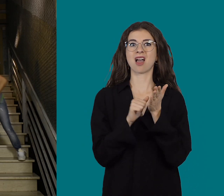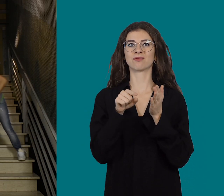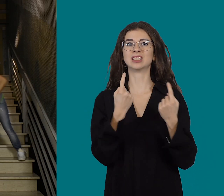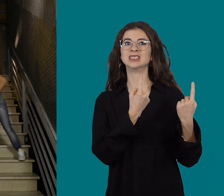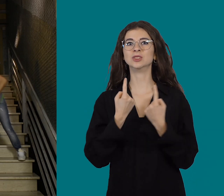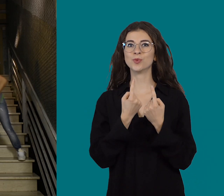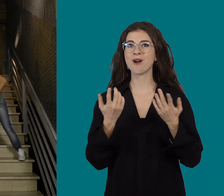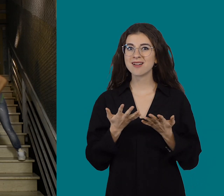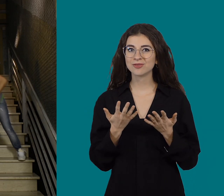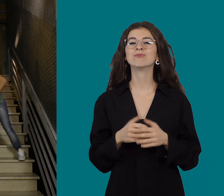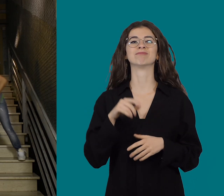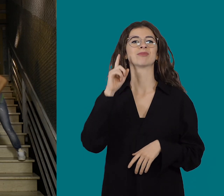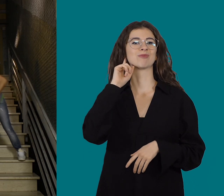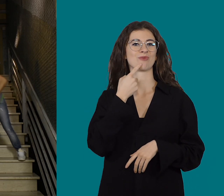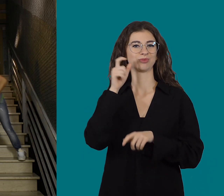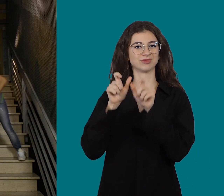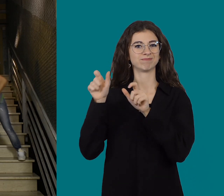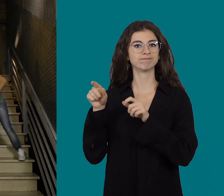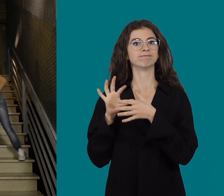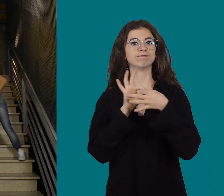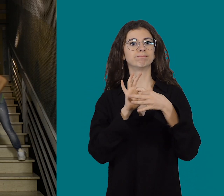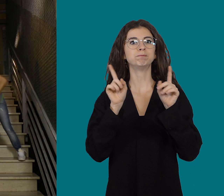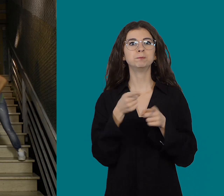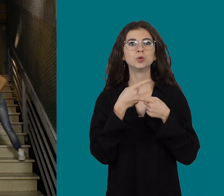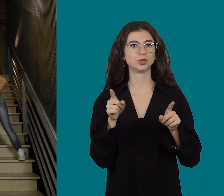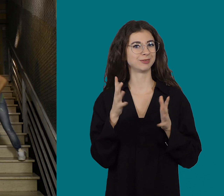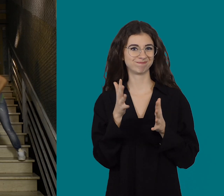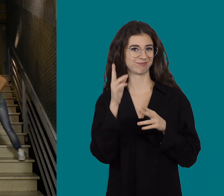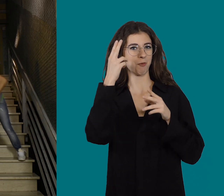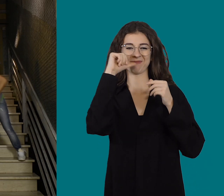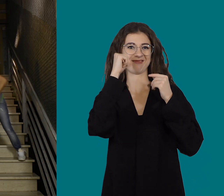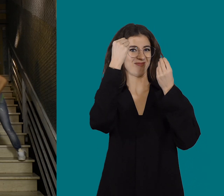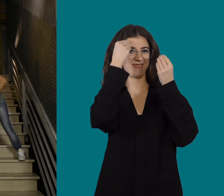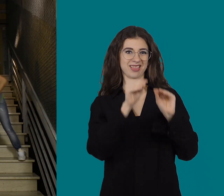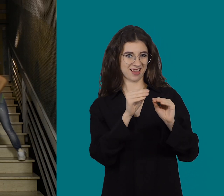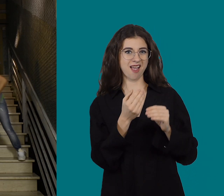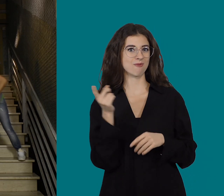when the course starts the deaf people are not familiar with the music